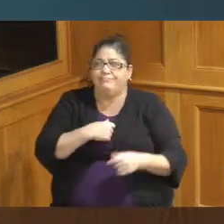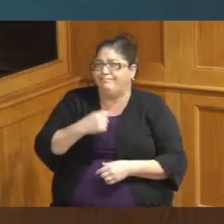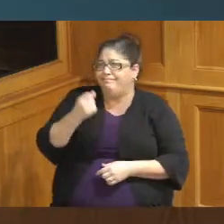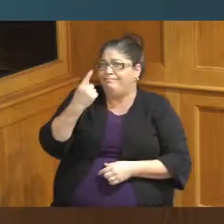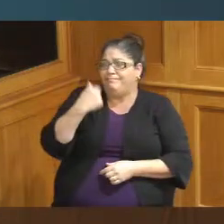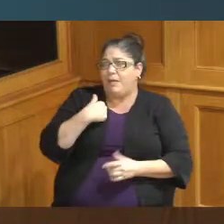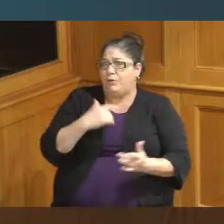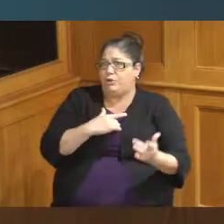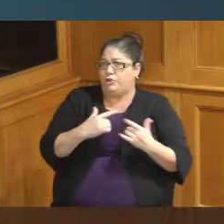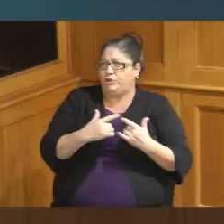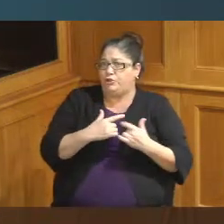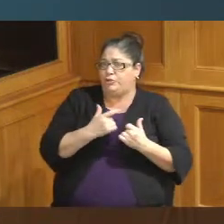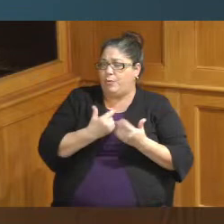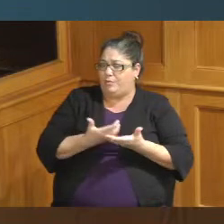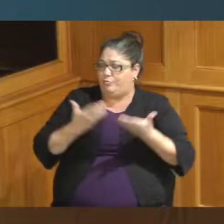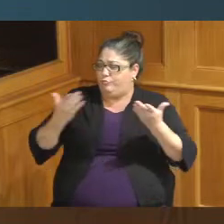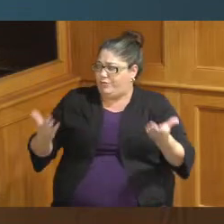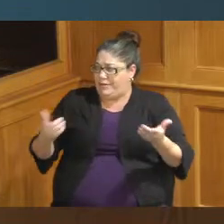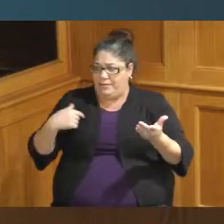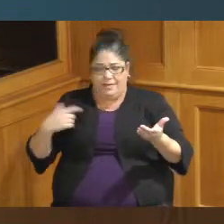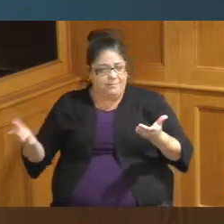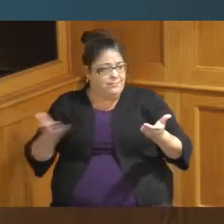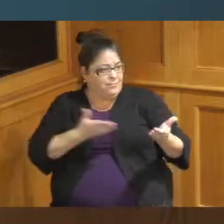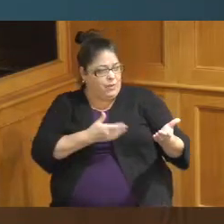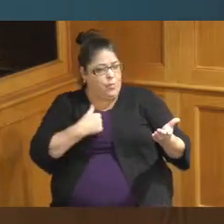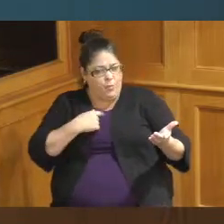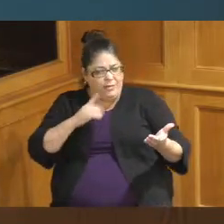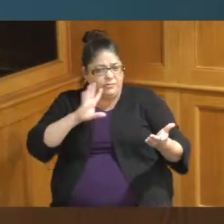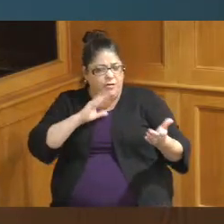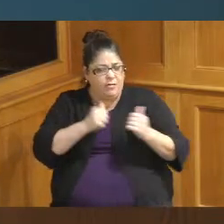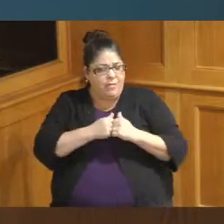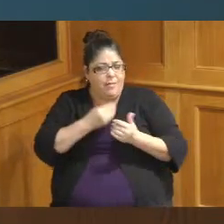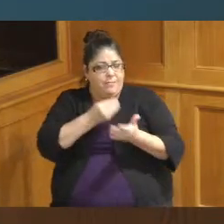want to bring up to my colleagues when we were looking at reallocation of funds it would have